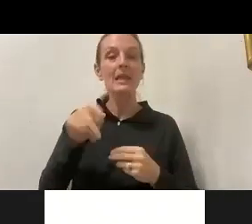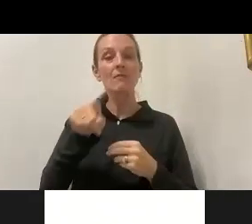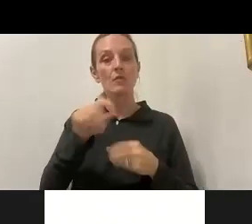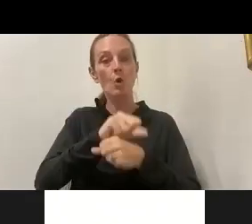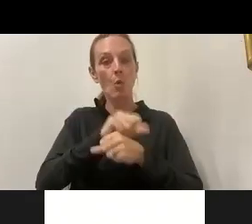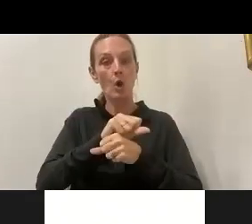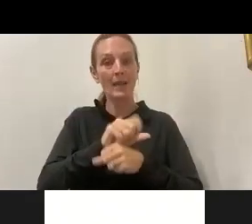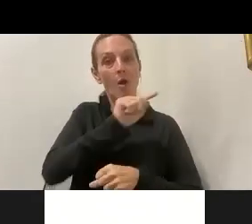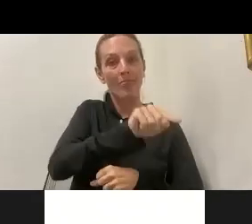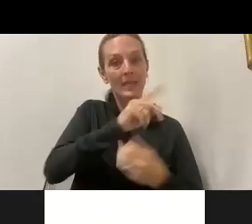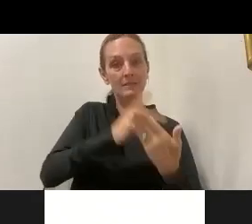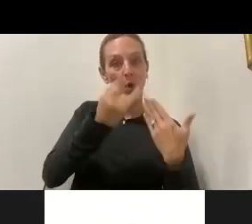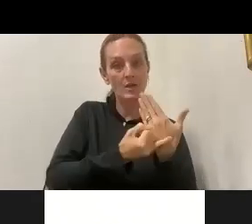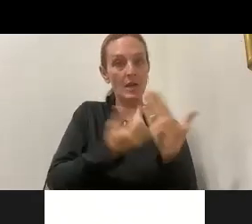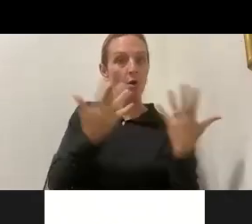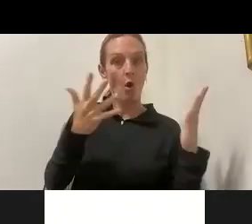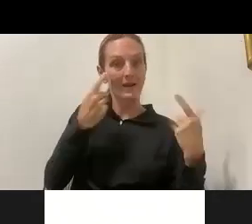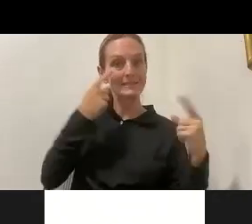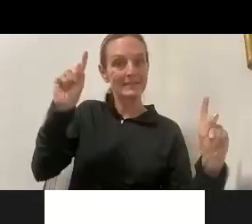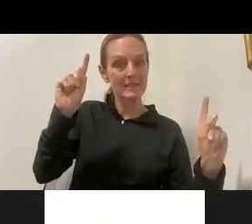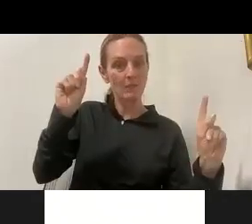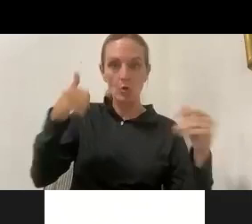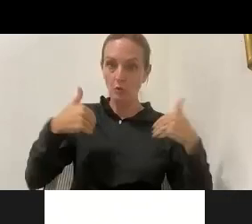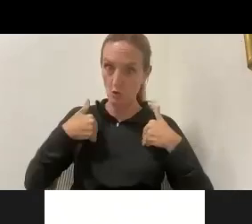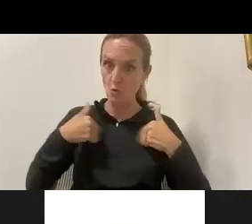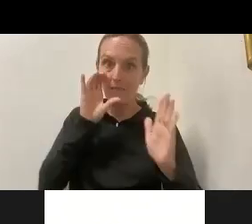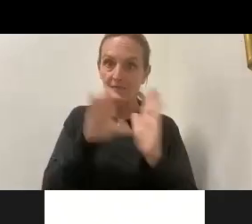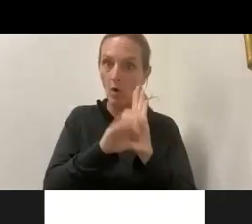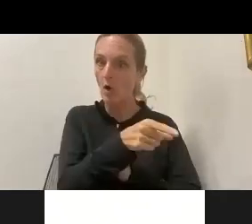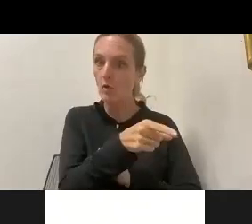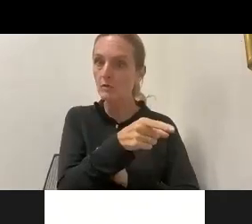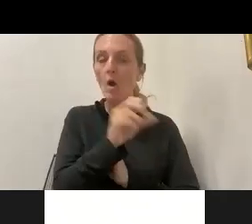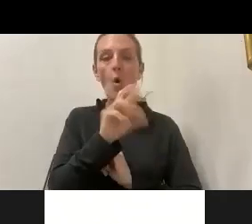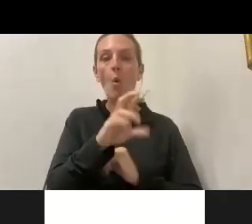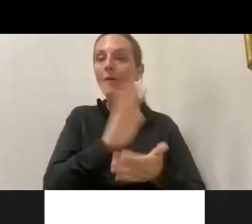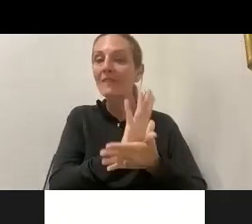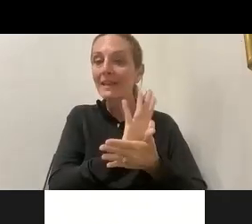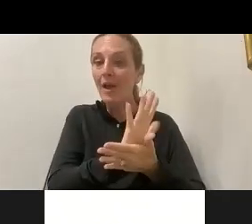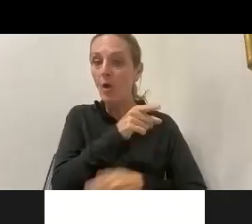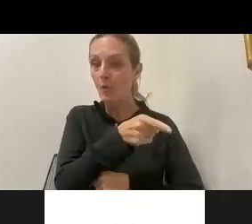project that you are working on. Do you have photos or a compelling video that is related,